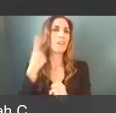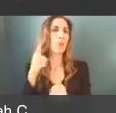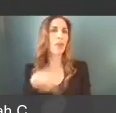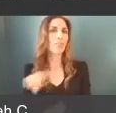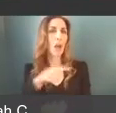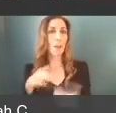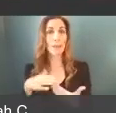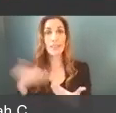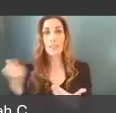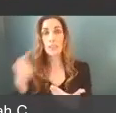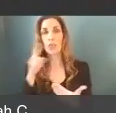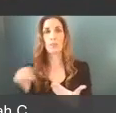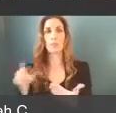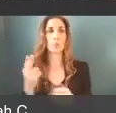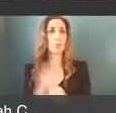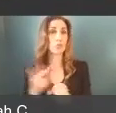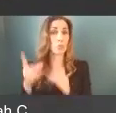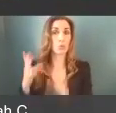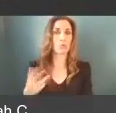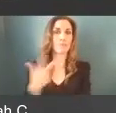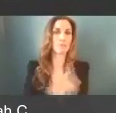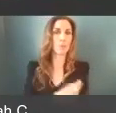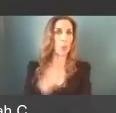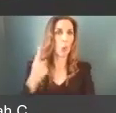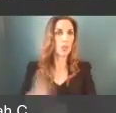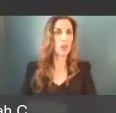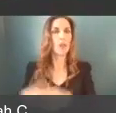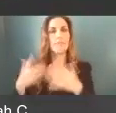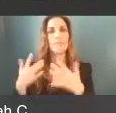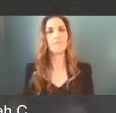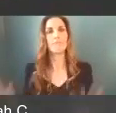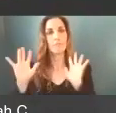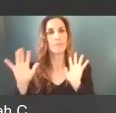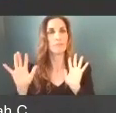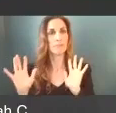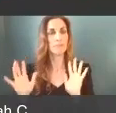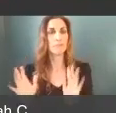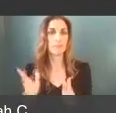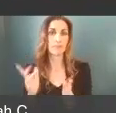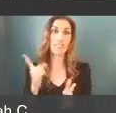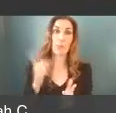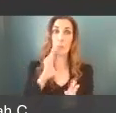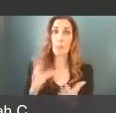individual being vaccinated to have to receive only one vaccination. So this will just give